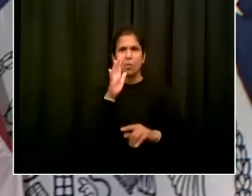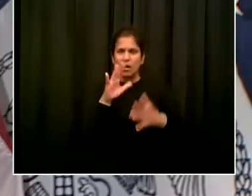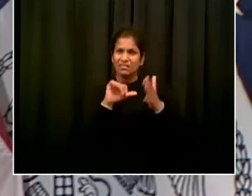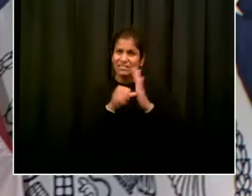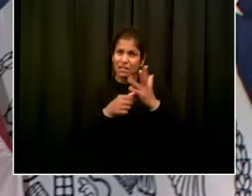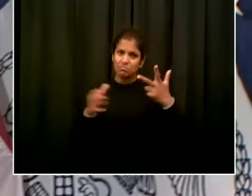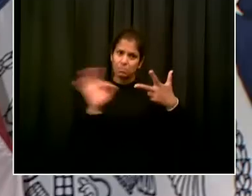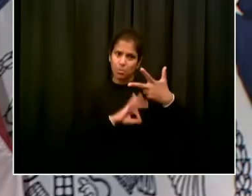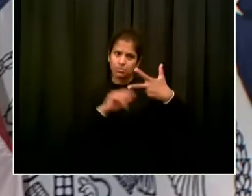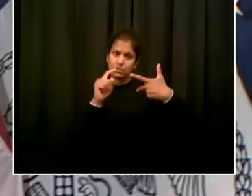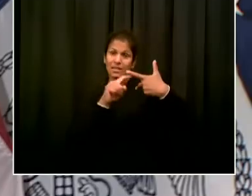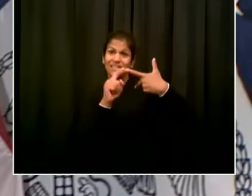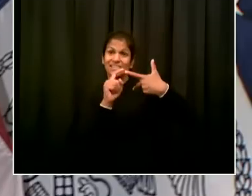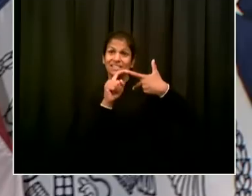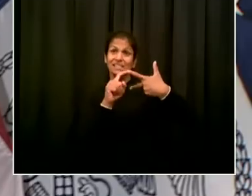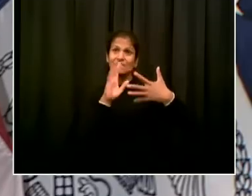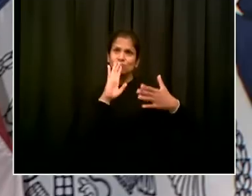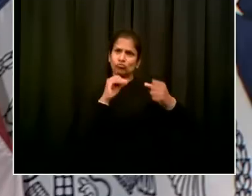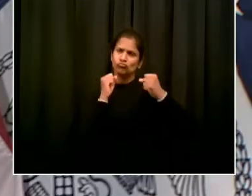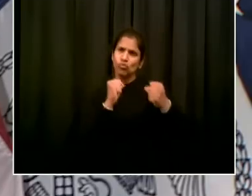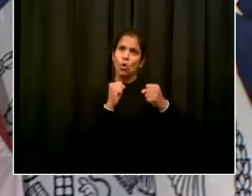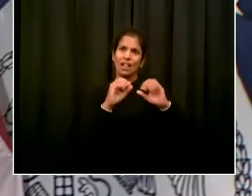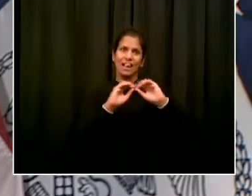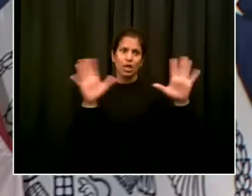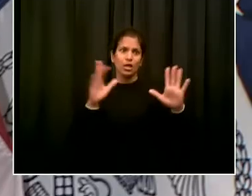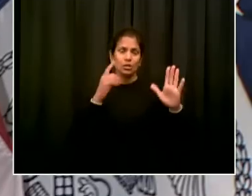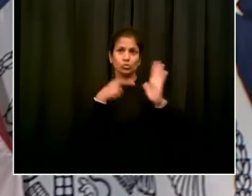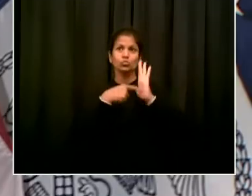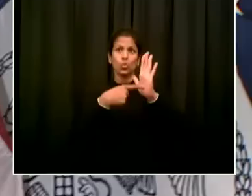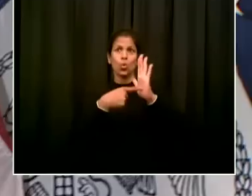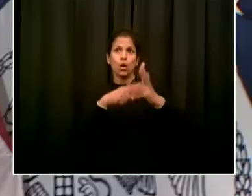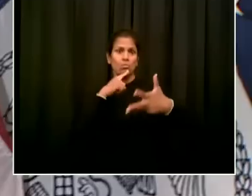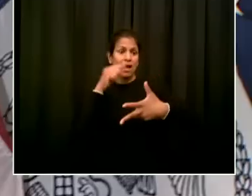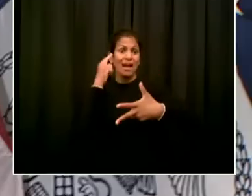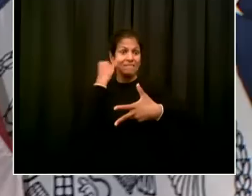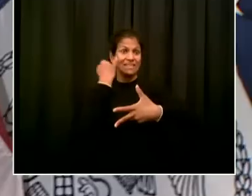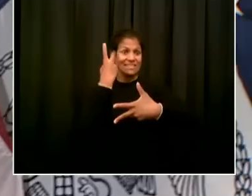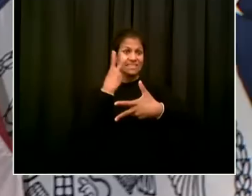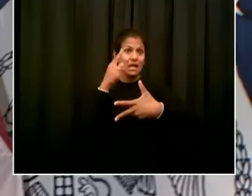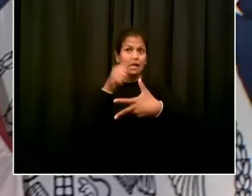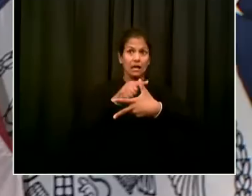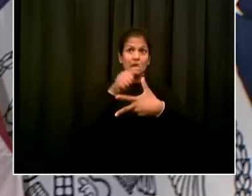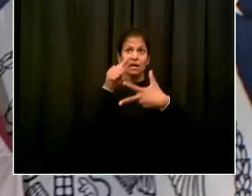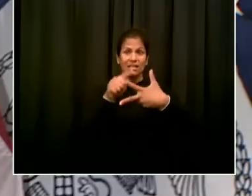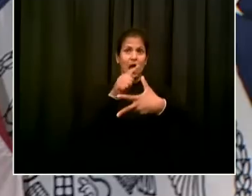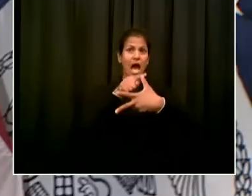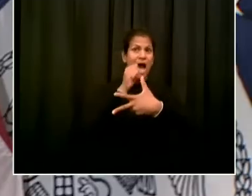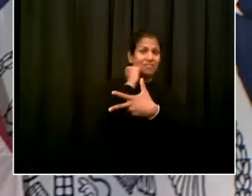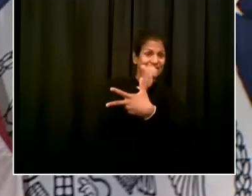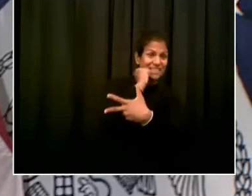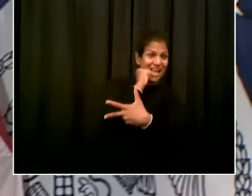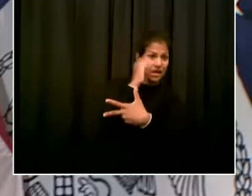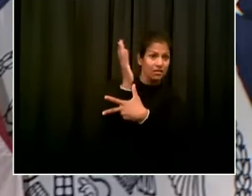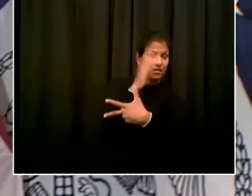TO DO. THE BOTTOM LINE IS TO SEE THRE